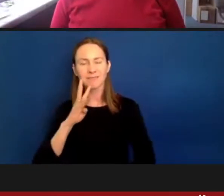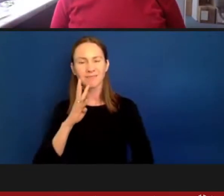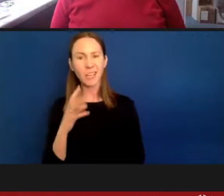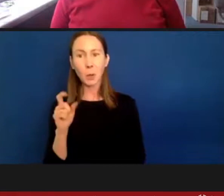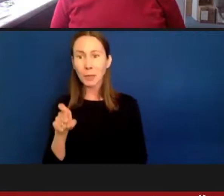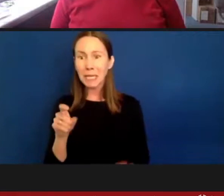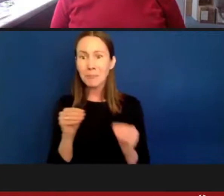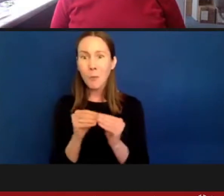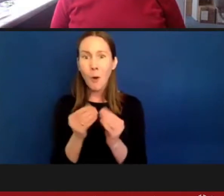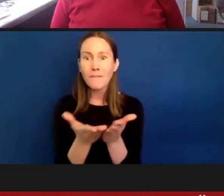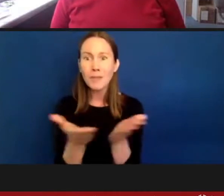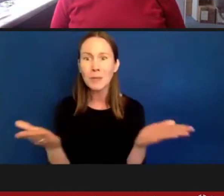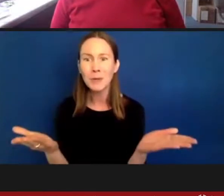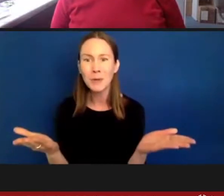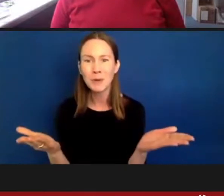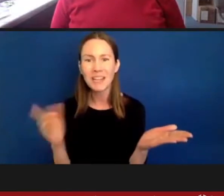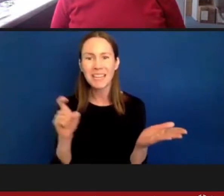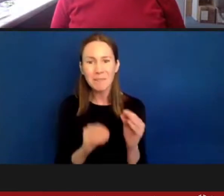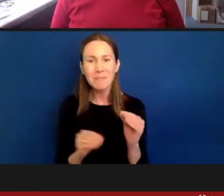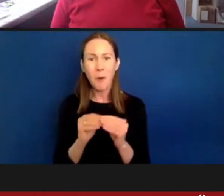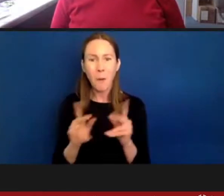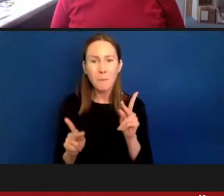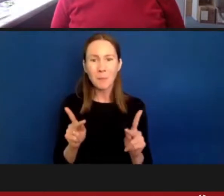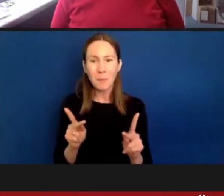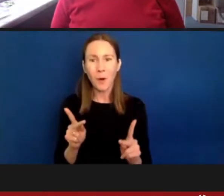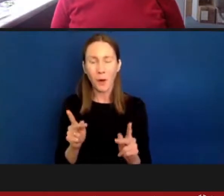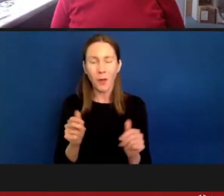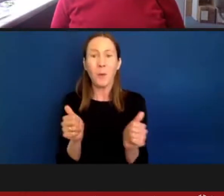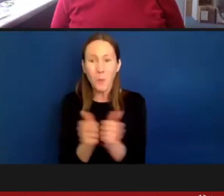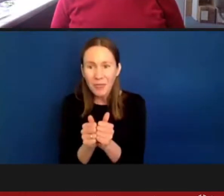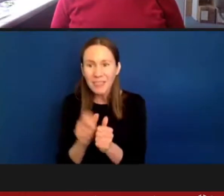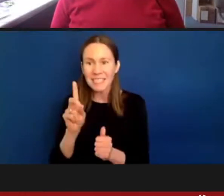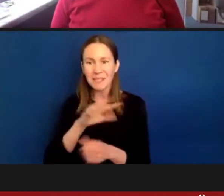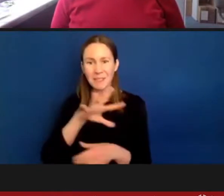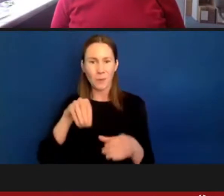We need more people with disabilities in the medical profession.